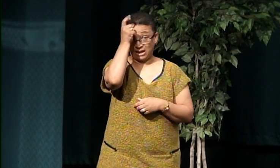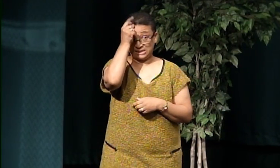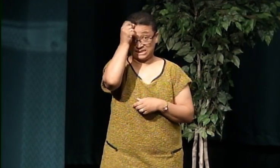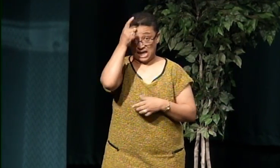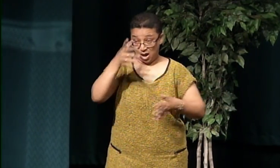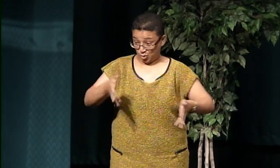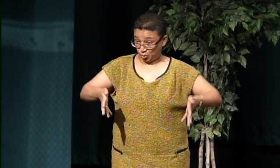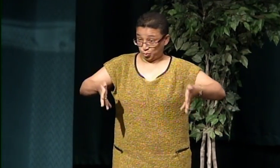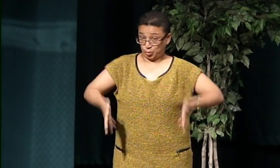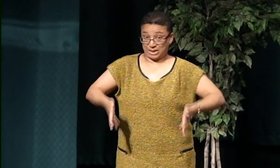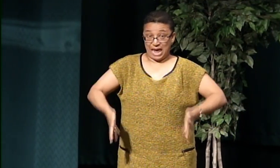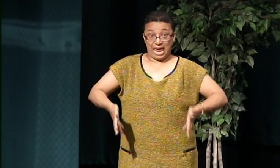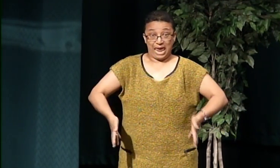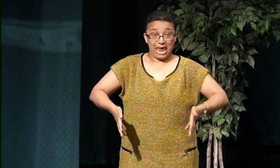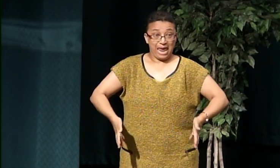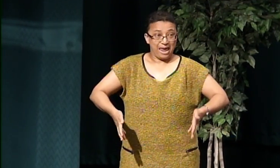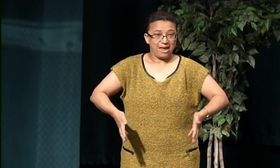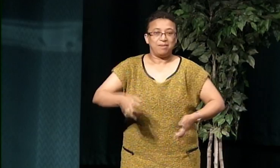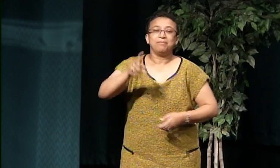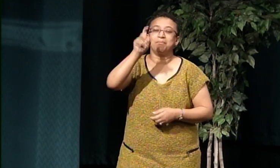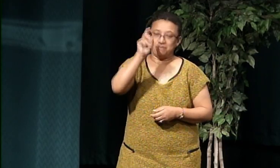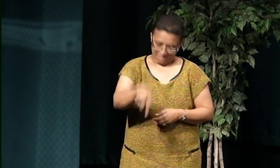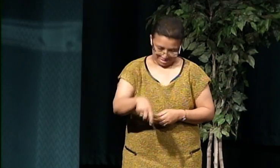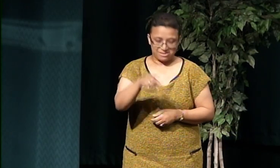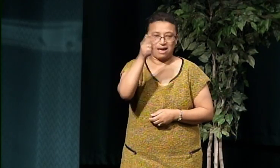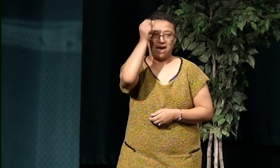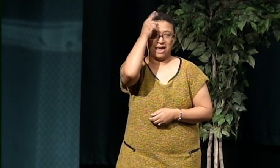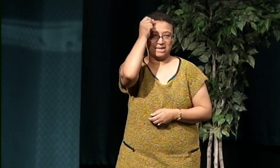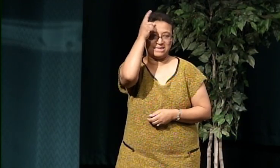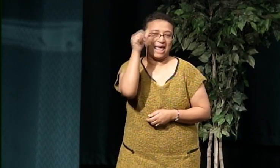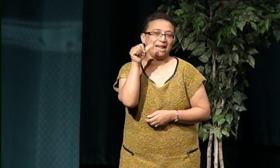Okay, here's an example.